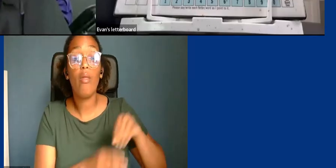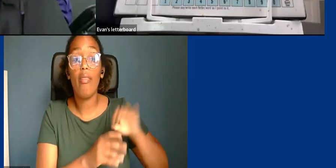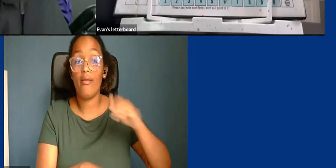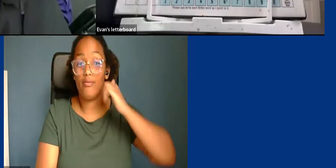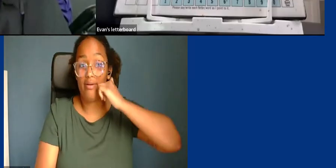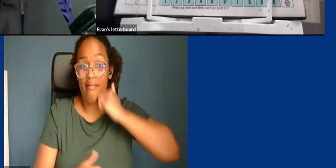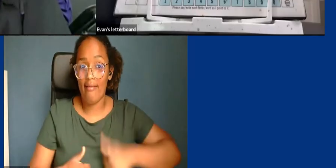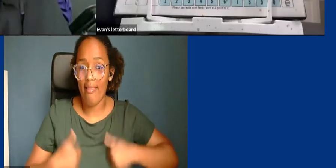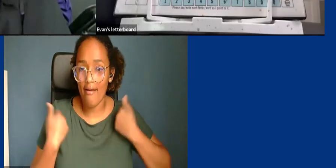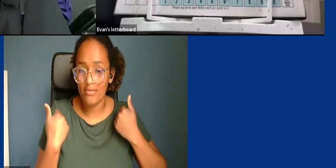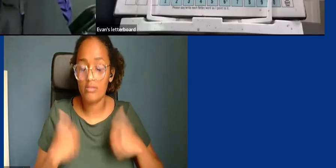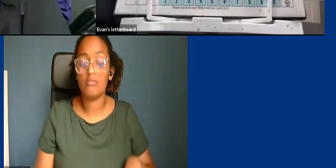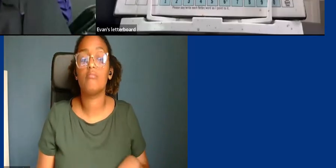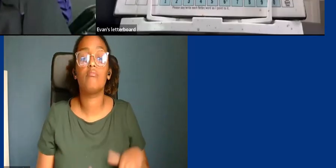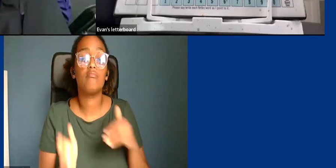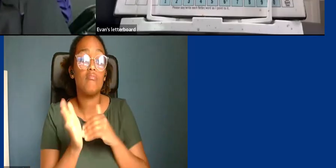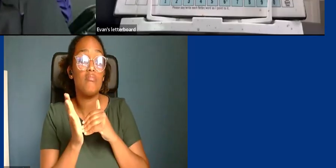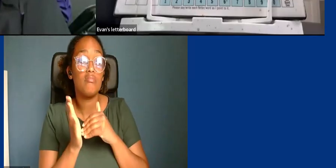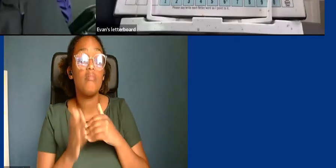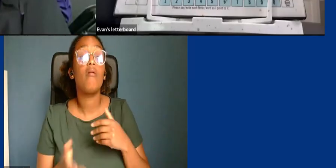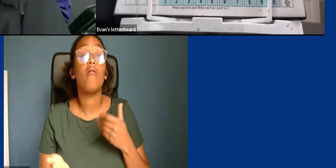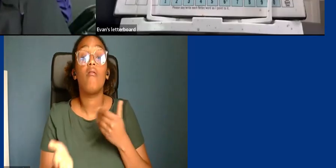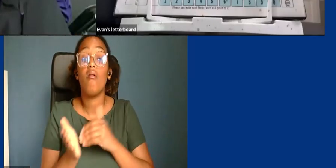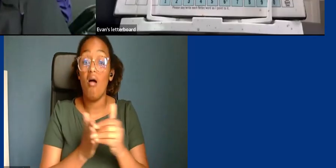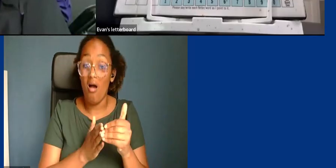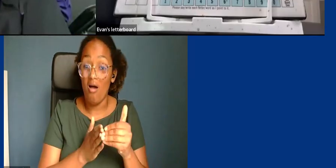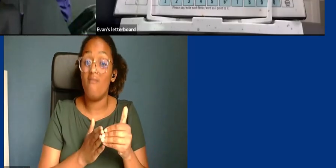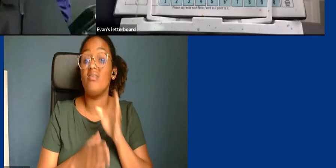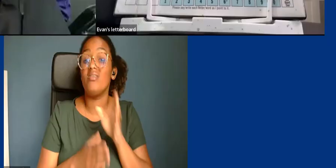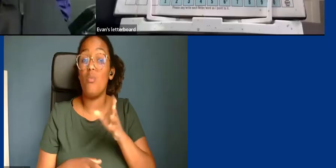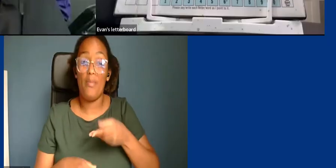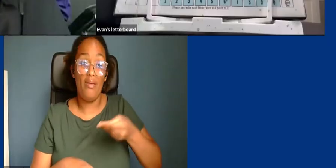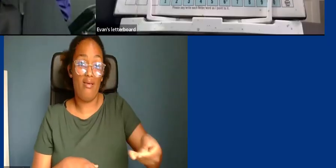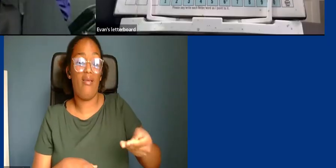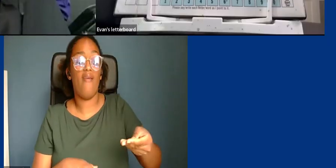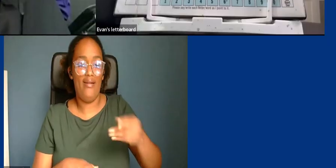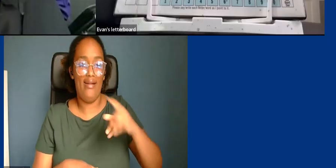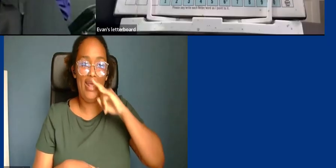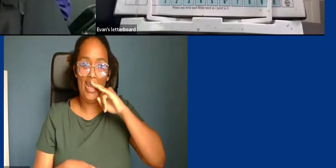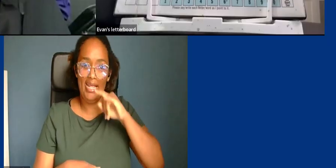kids menus when I go out to eat. My aide has been asked on more than one